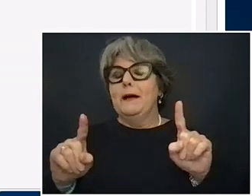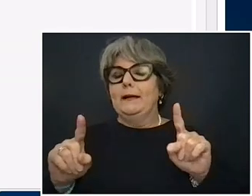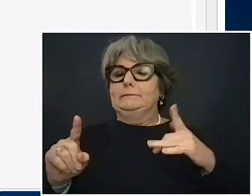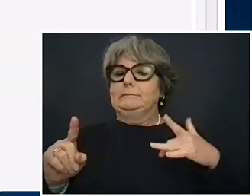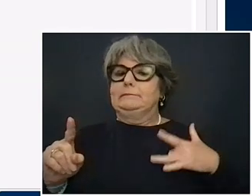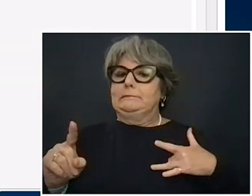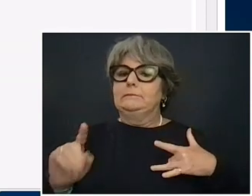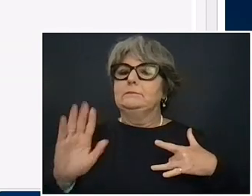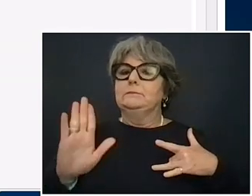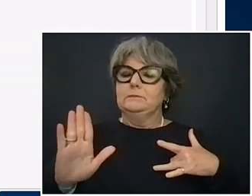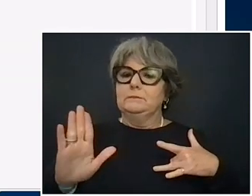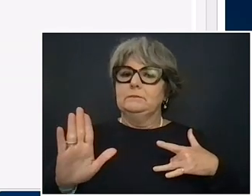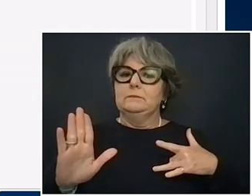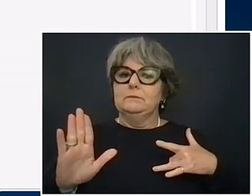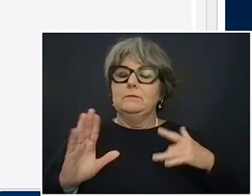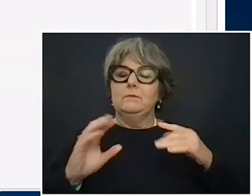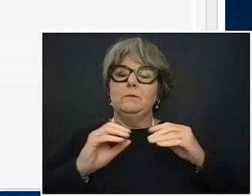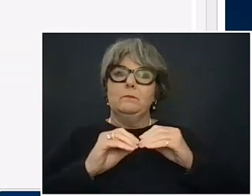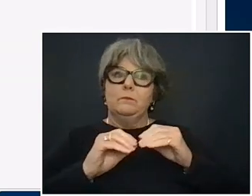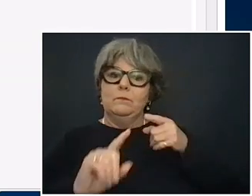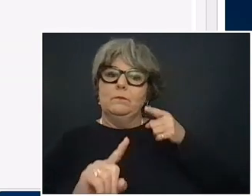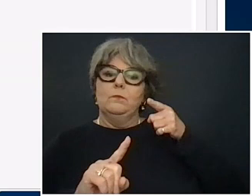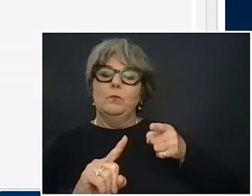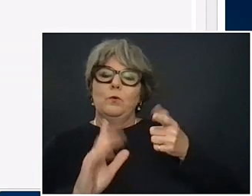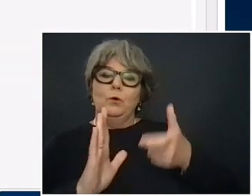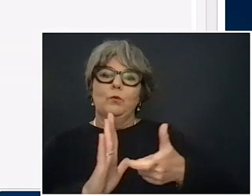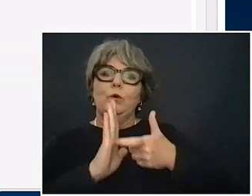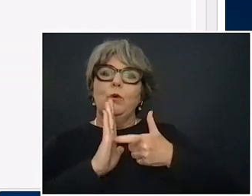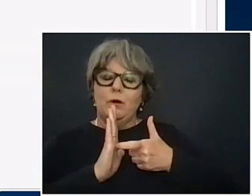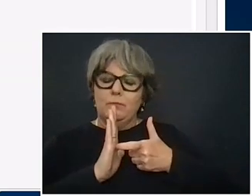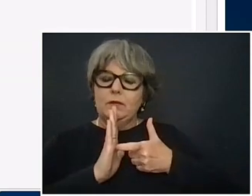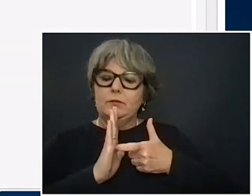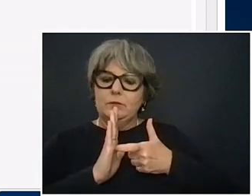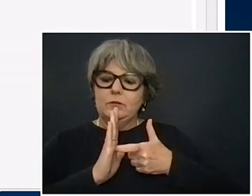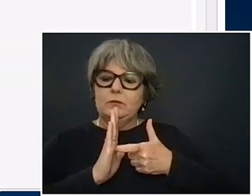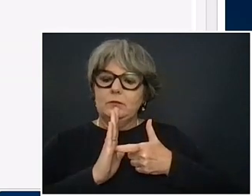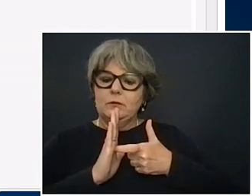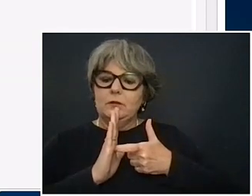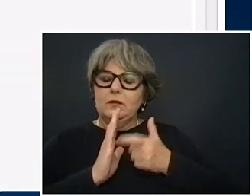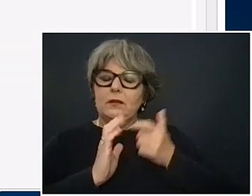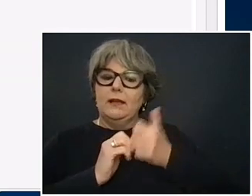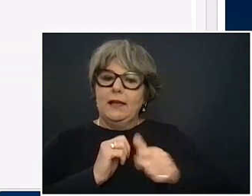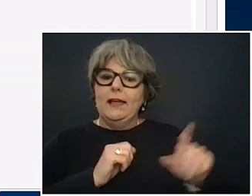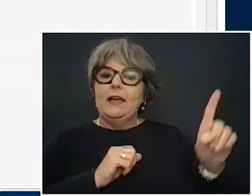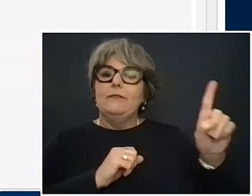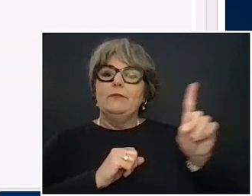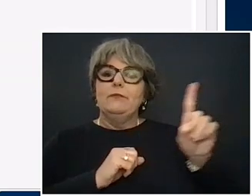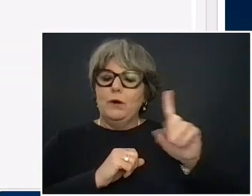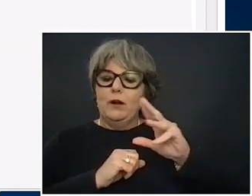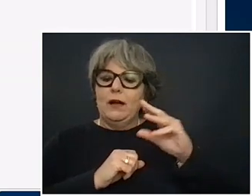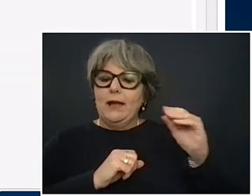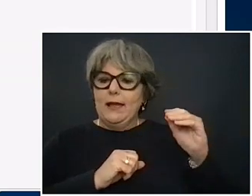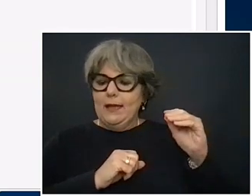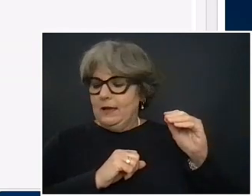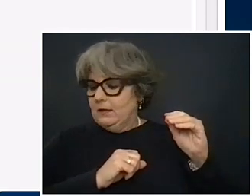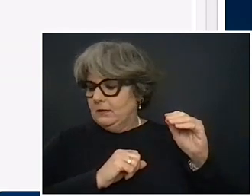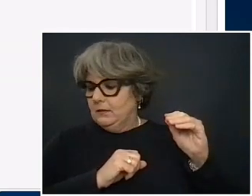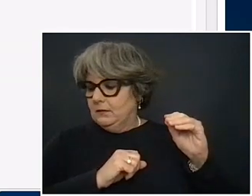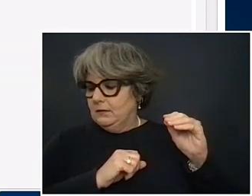requirements should be put into effect everywhere? And forced switching is a very dangerous practice.